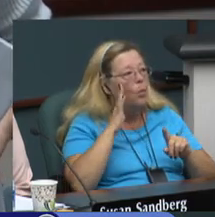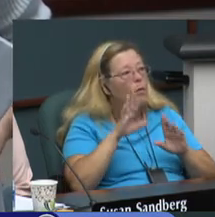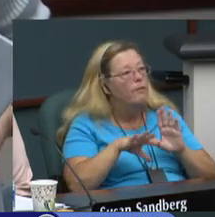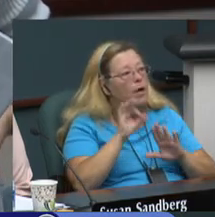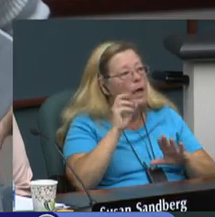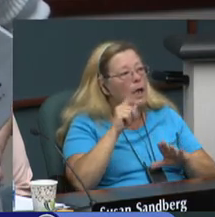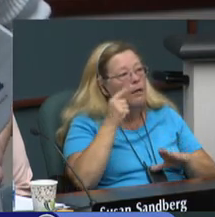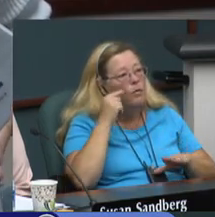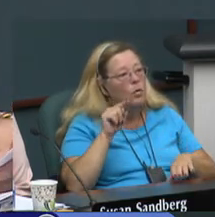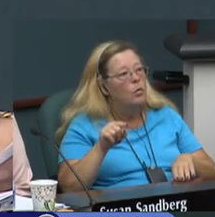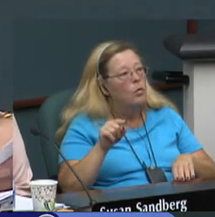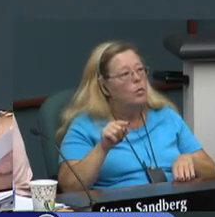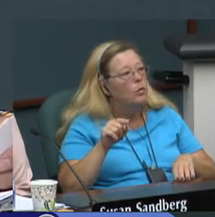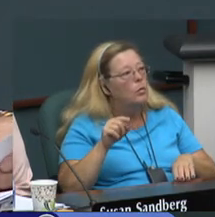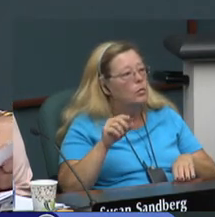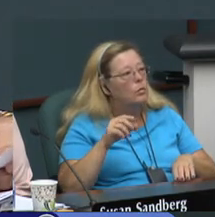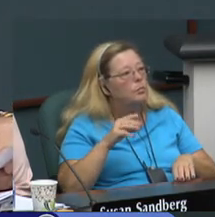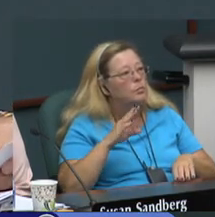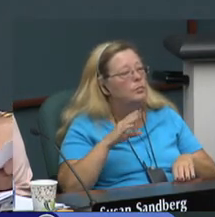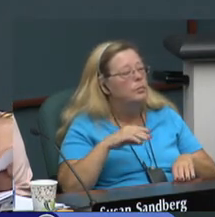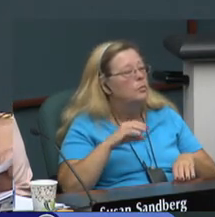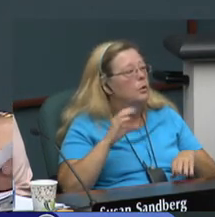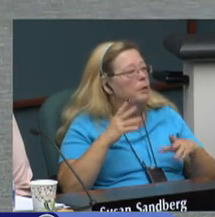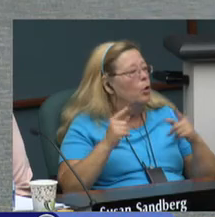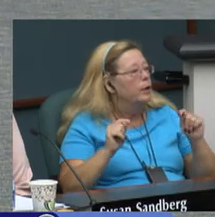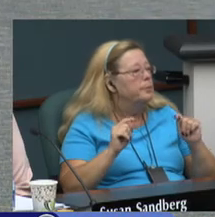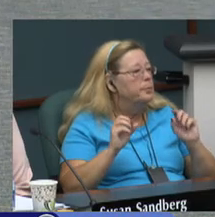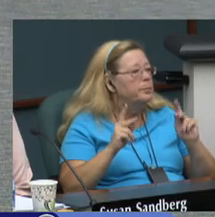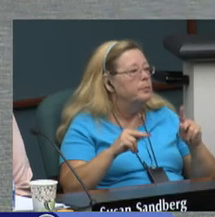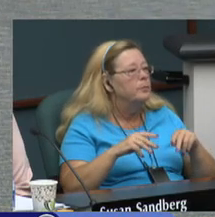yeah that's great very great so the quest other question